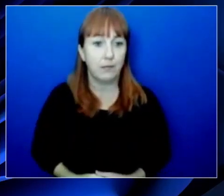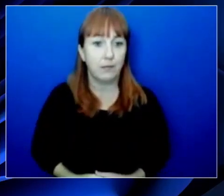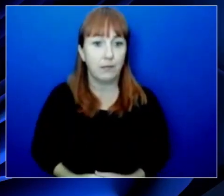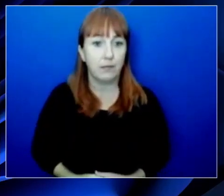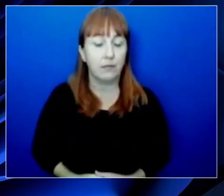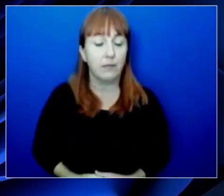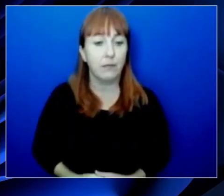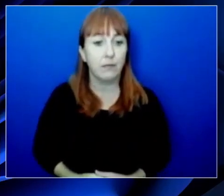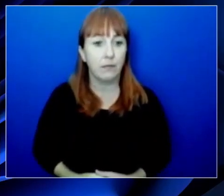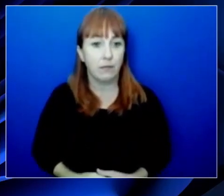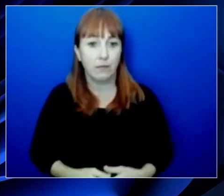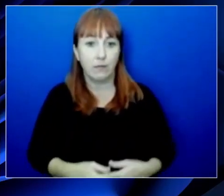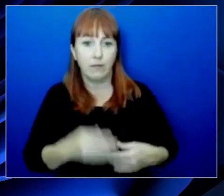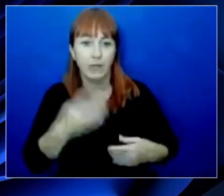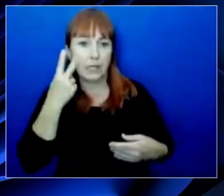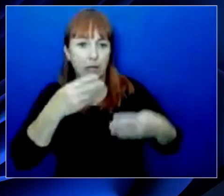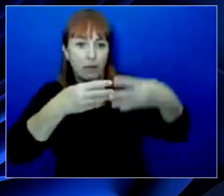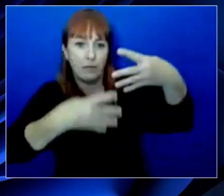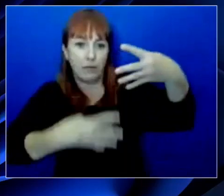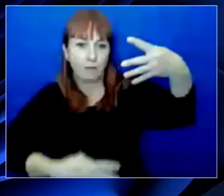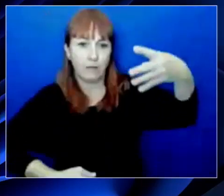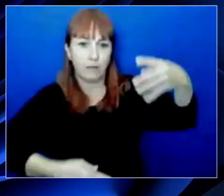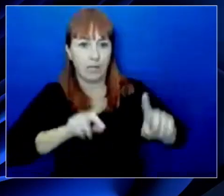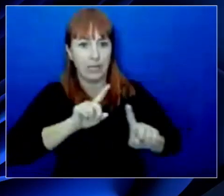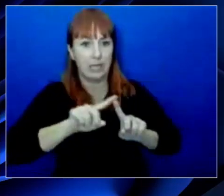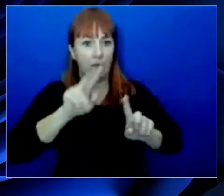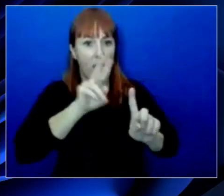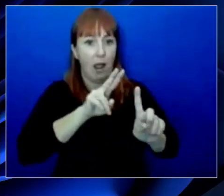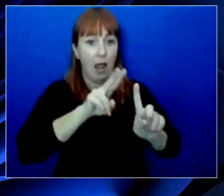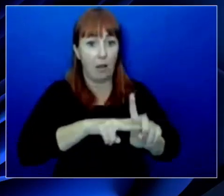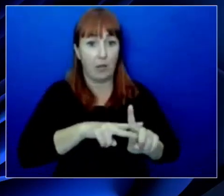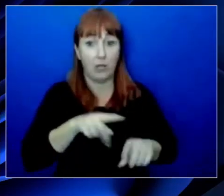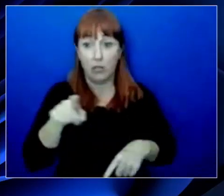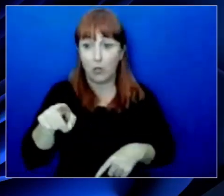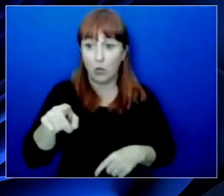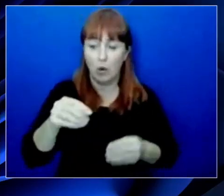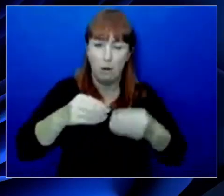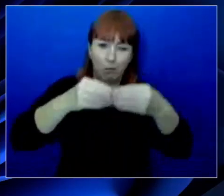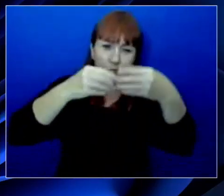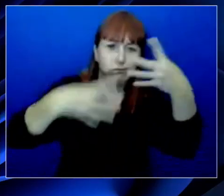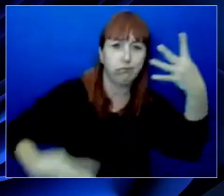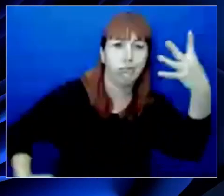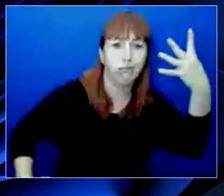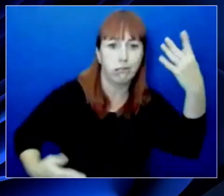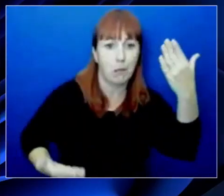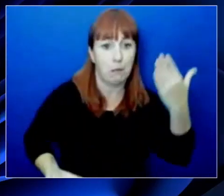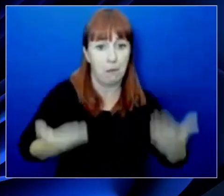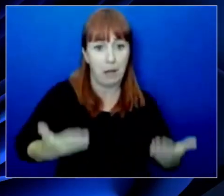Now here are a list of applications and you may have a lot more than 10 on your device.